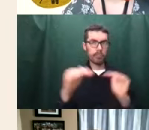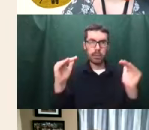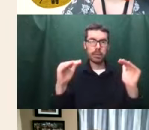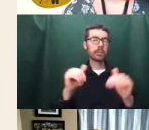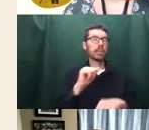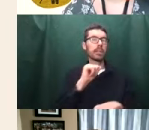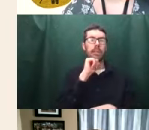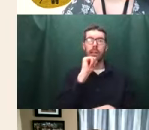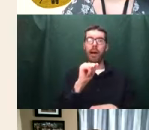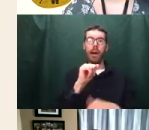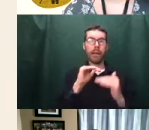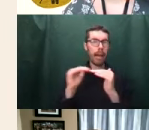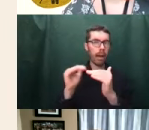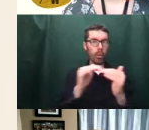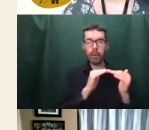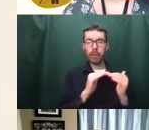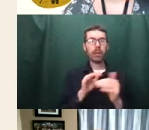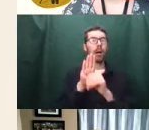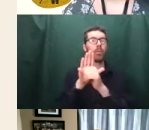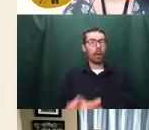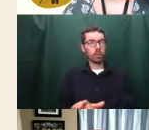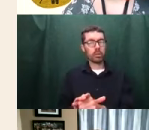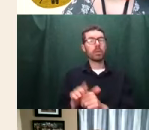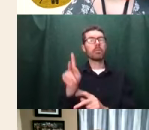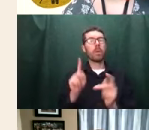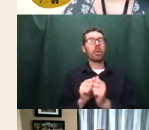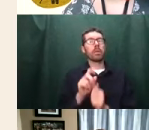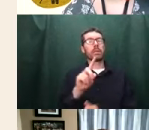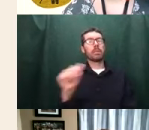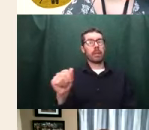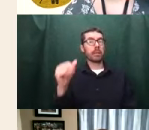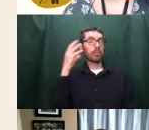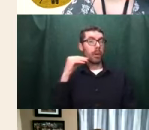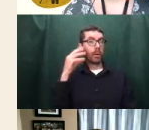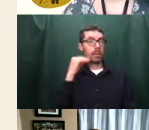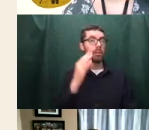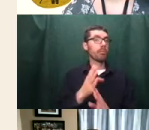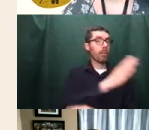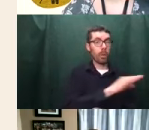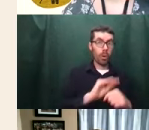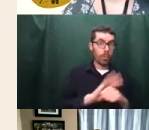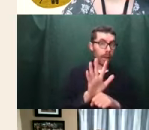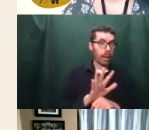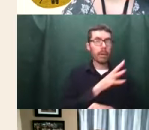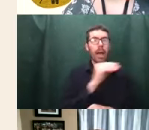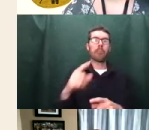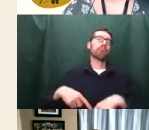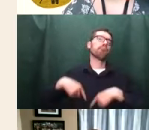disabled people experienced before the pandemic and have historically for centuries. So every